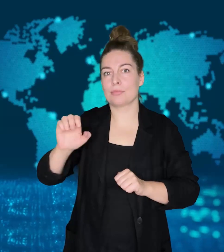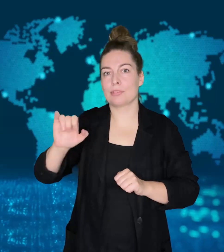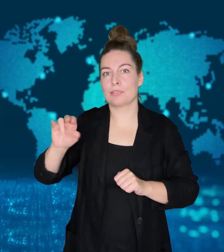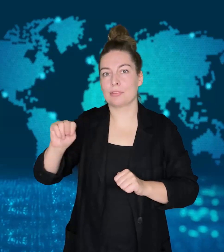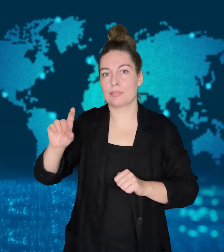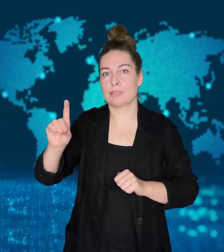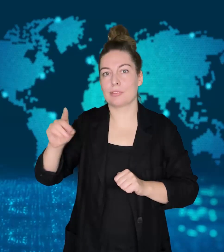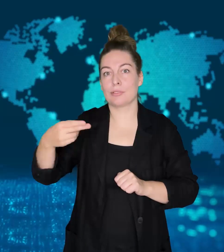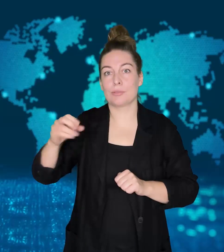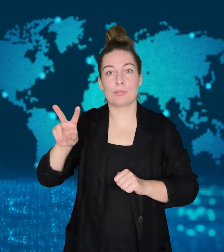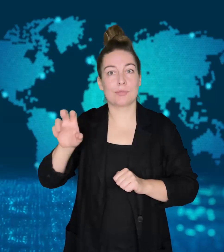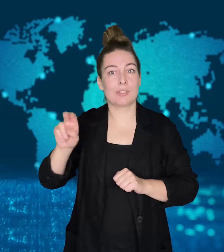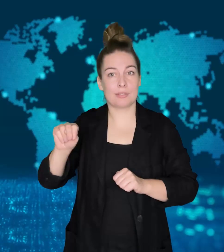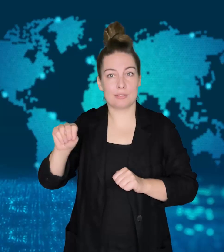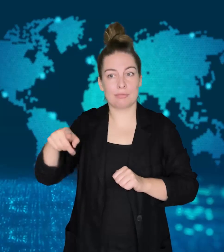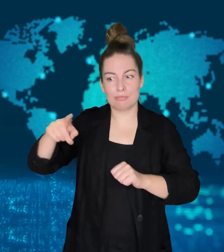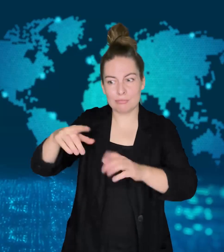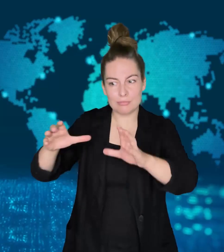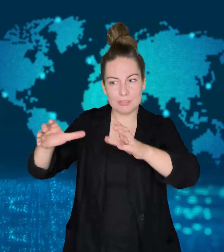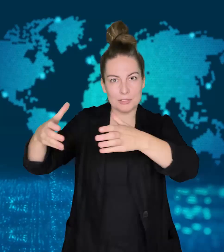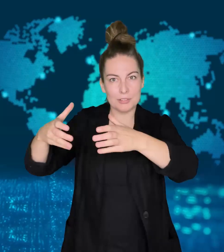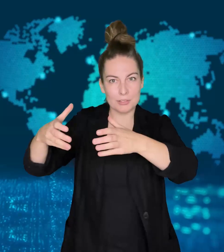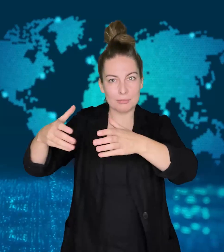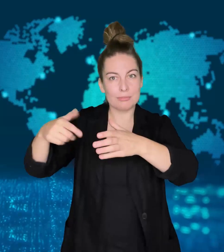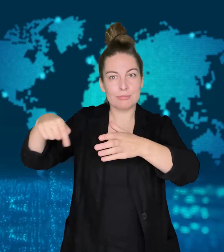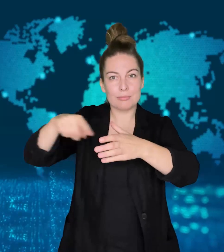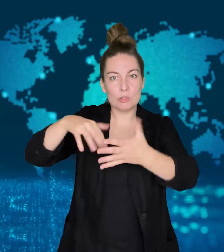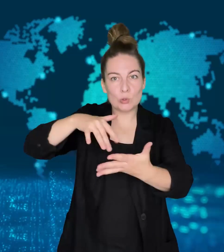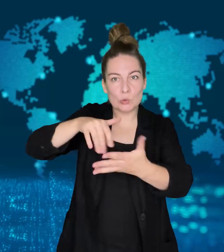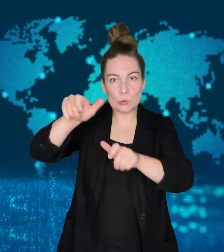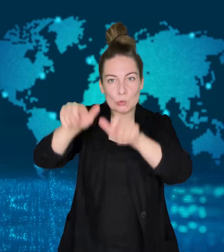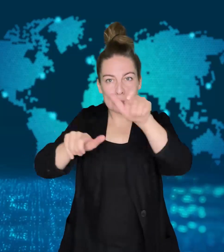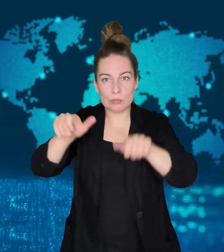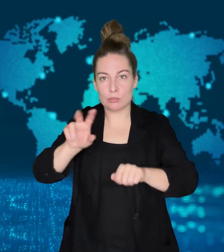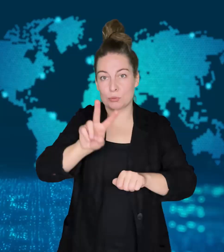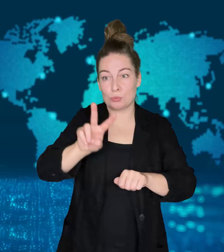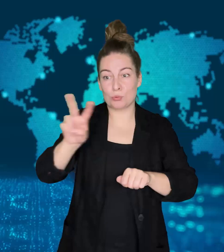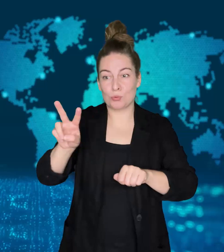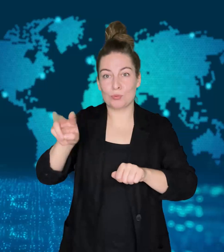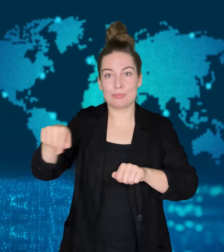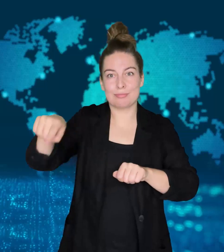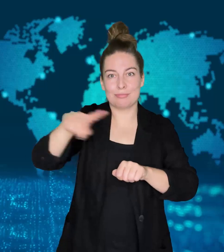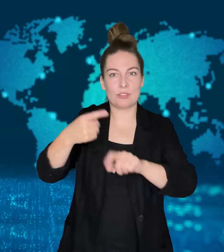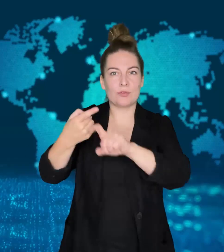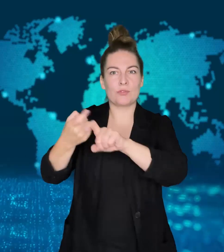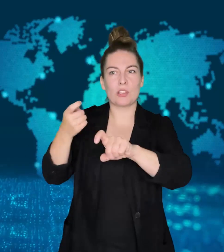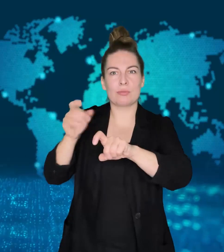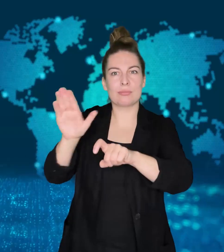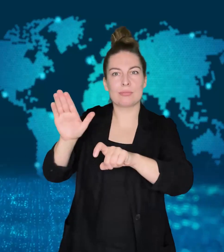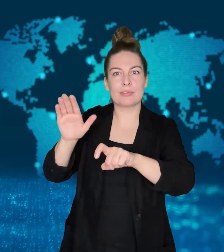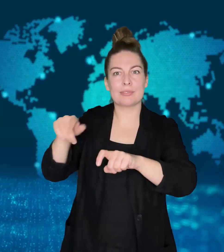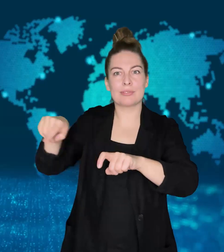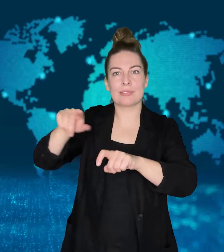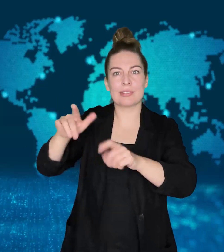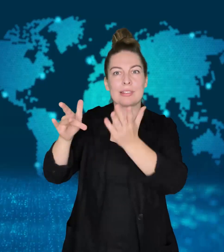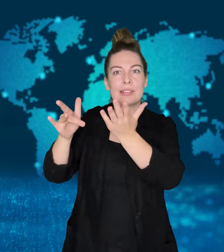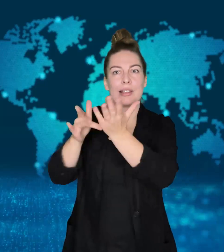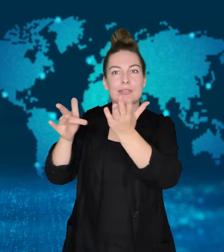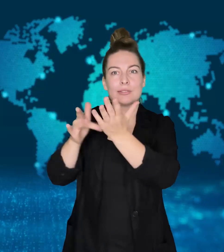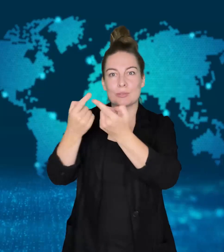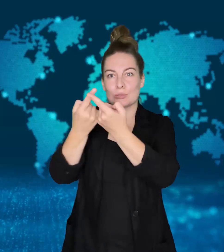from Eindhoven University of Technology.